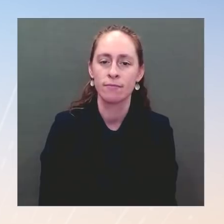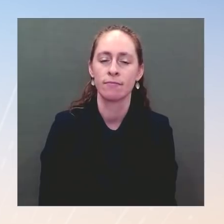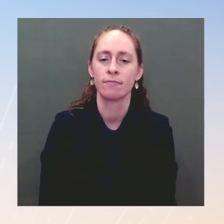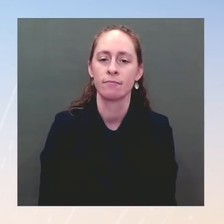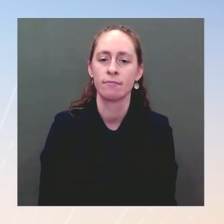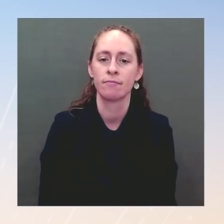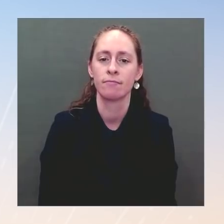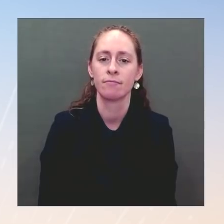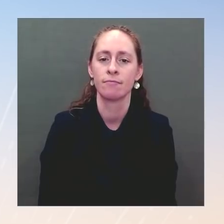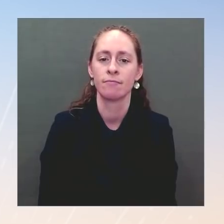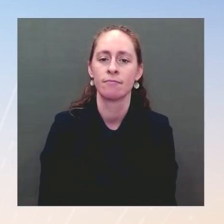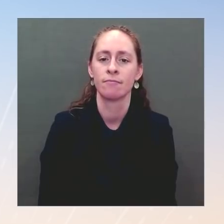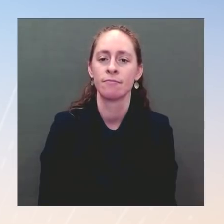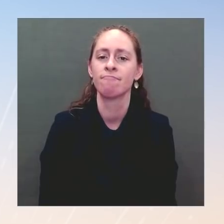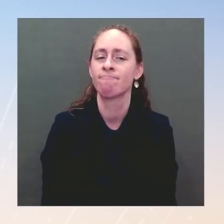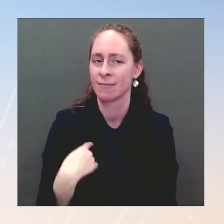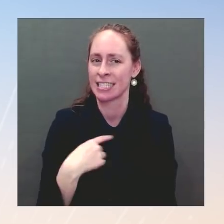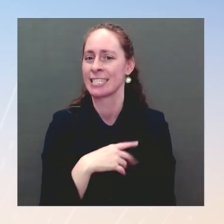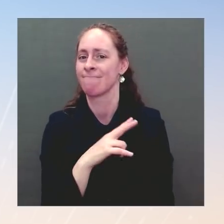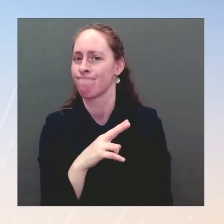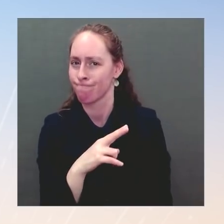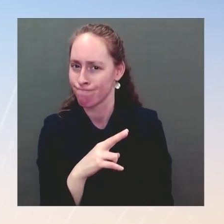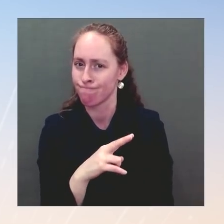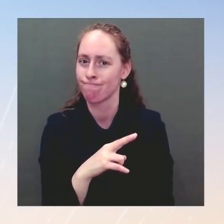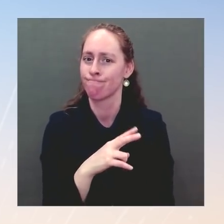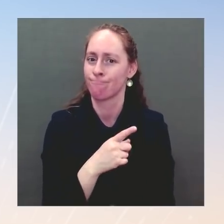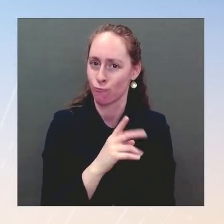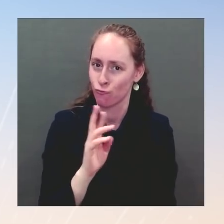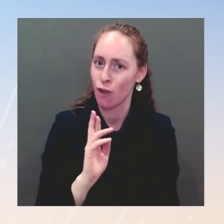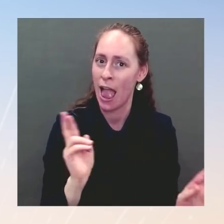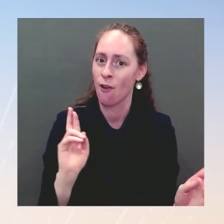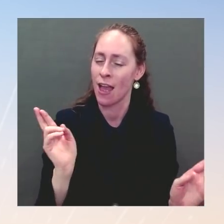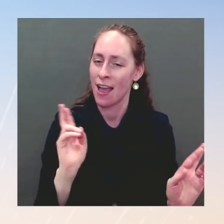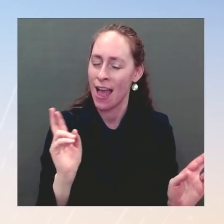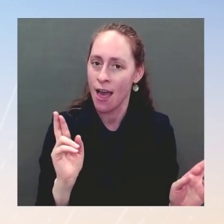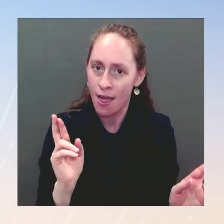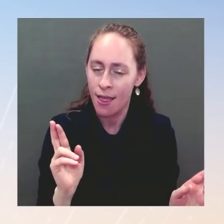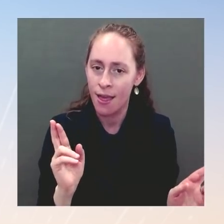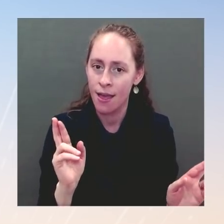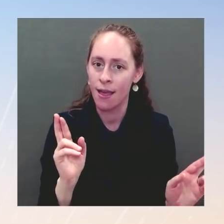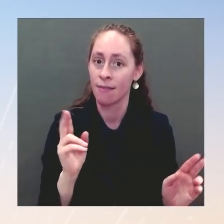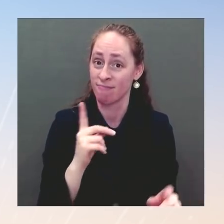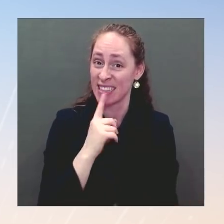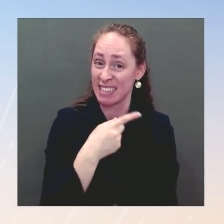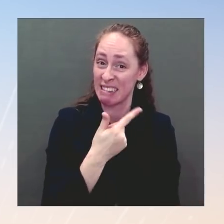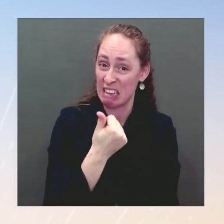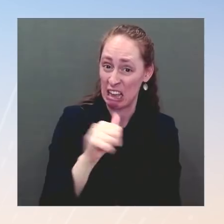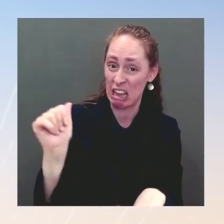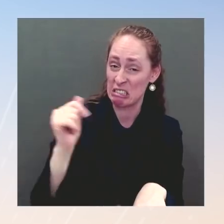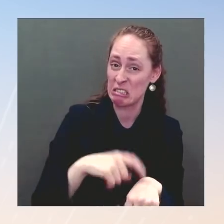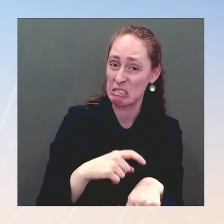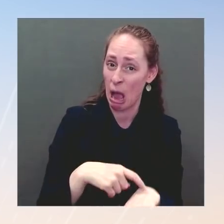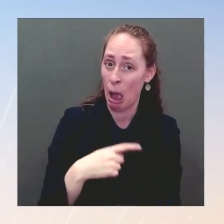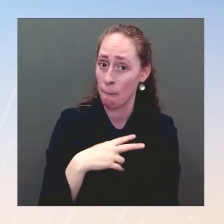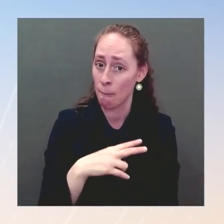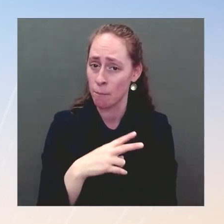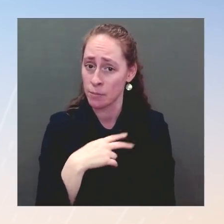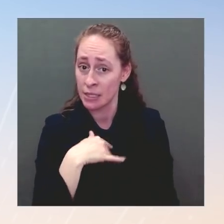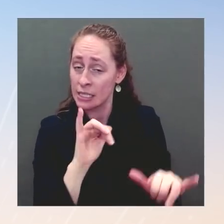That has not changed. But, you know, we are also watching closely what he does. The Press: And what's your response -- the administration's response to lawmakers